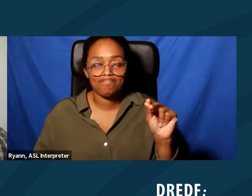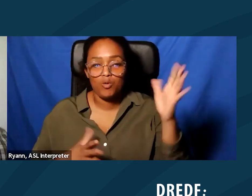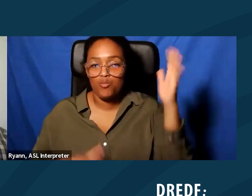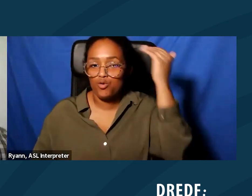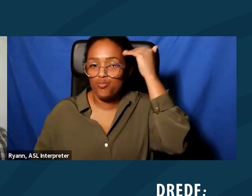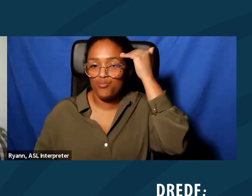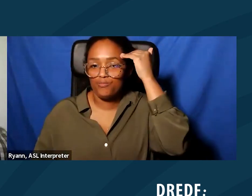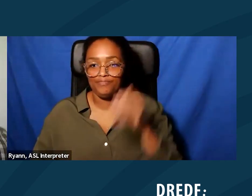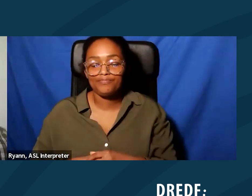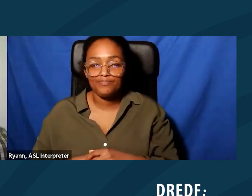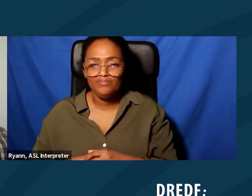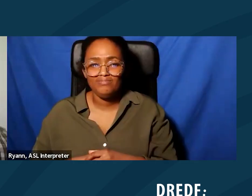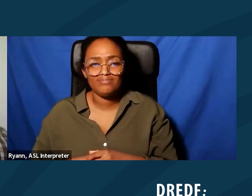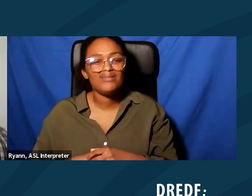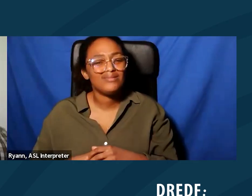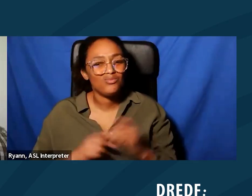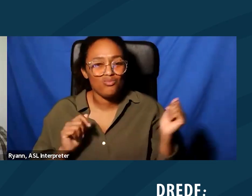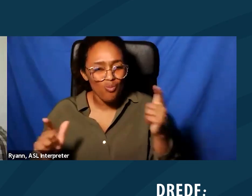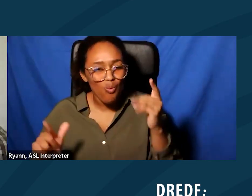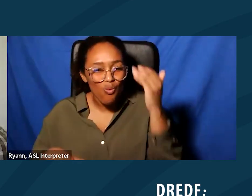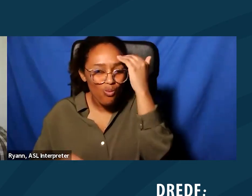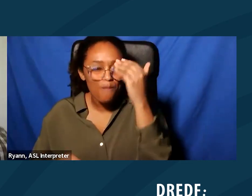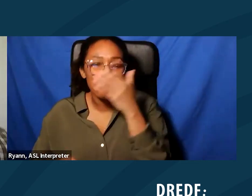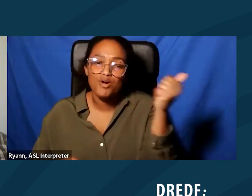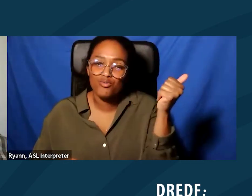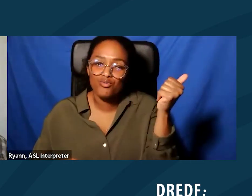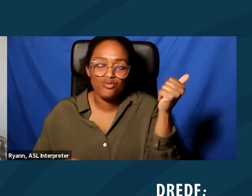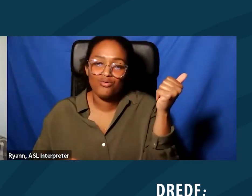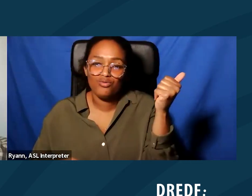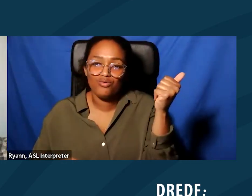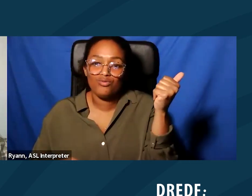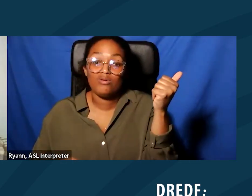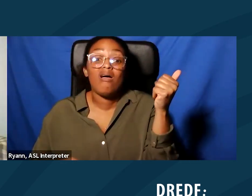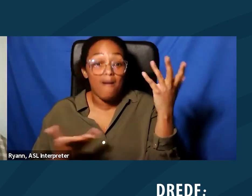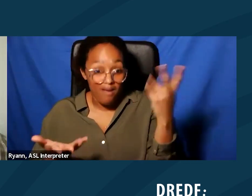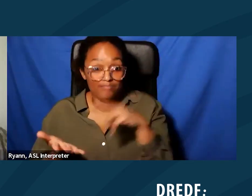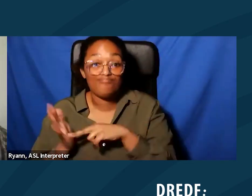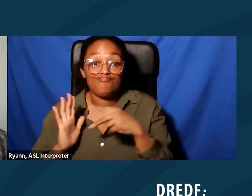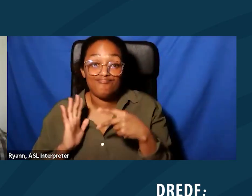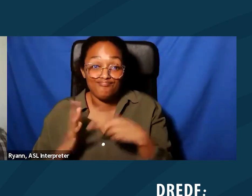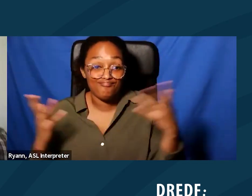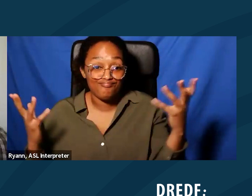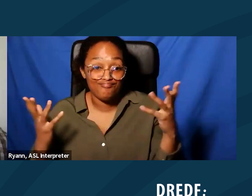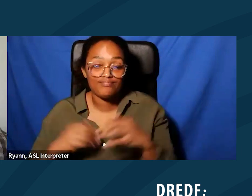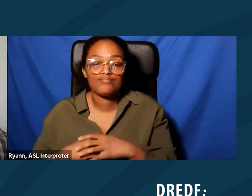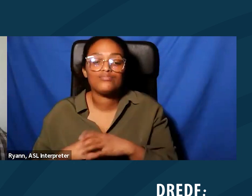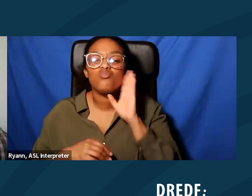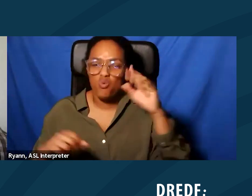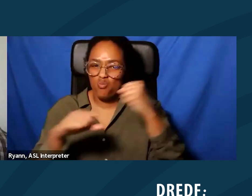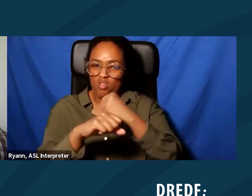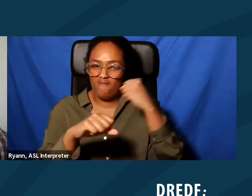We know better. And because we know better, we will fight better.